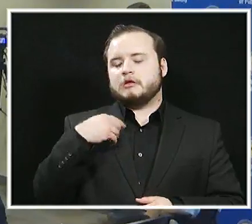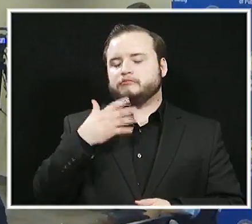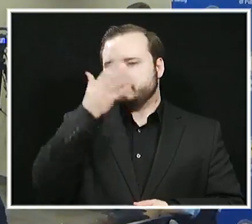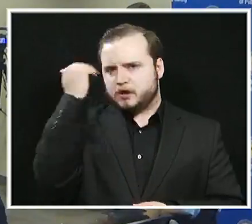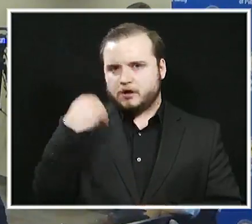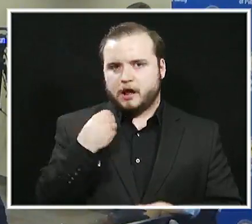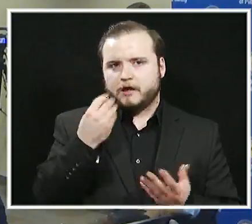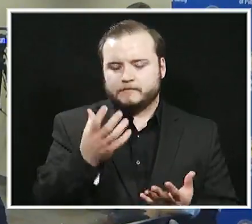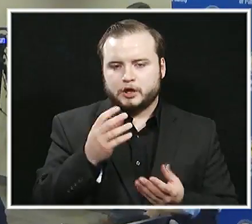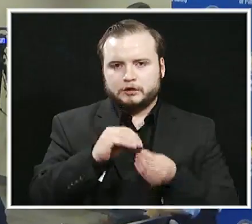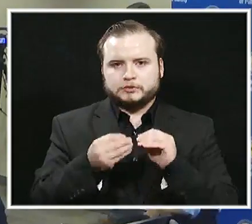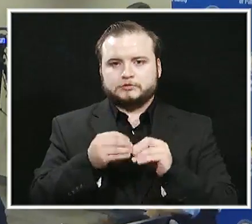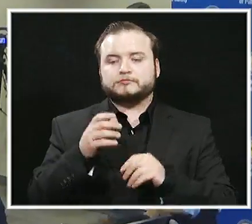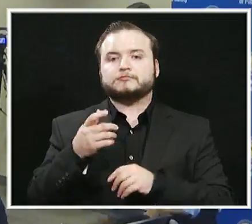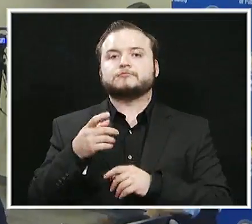I think it holds true to what -- [ off mic